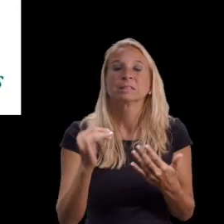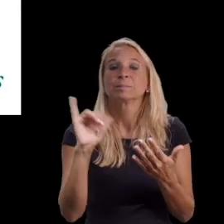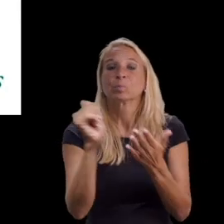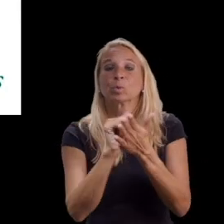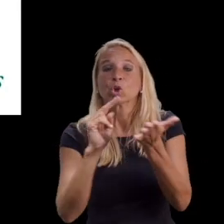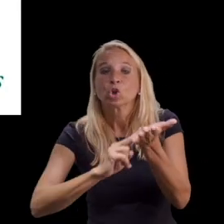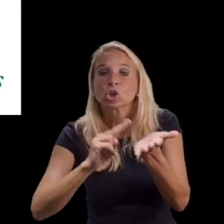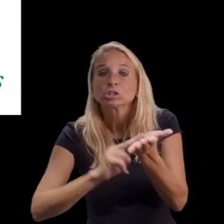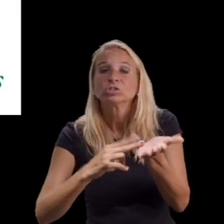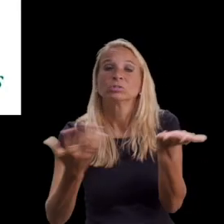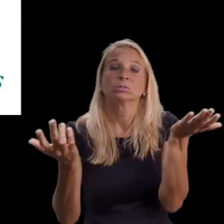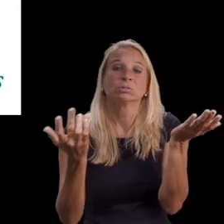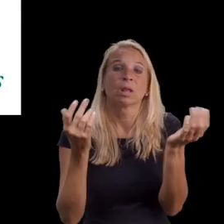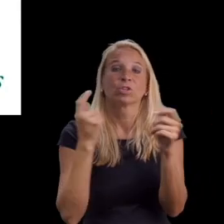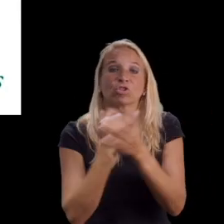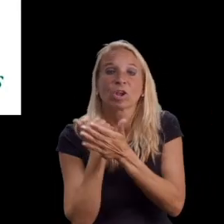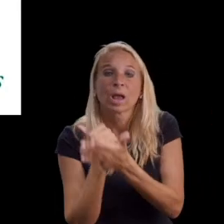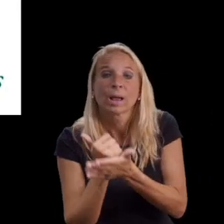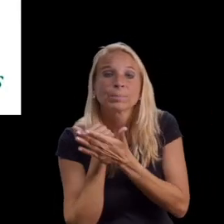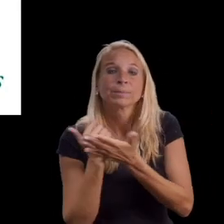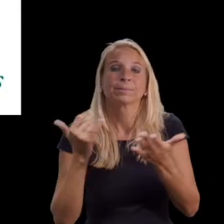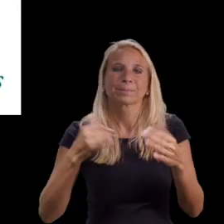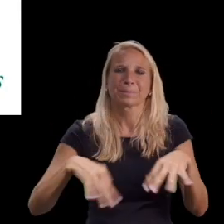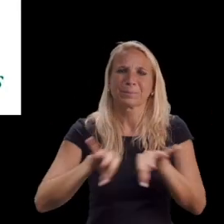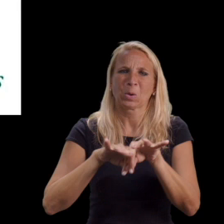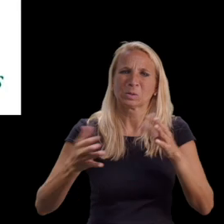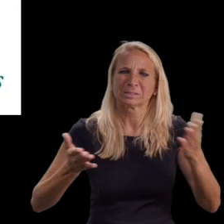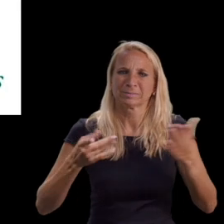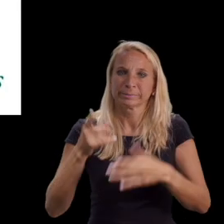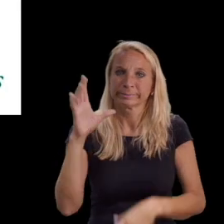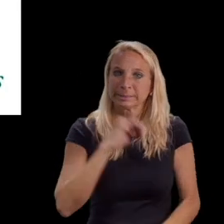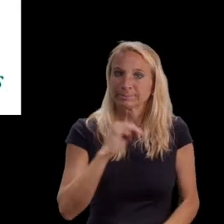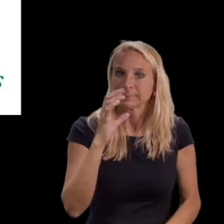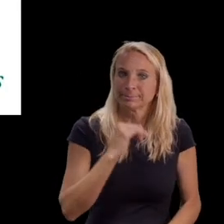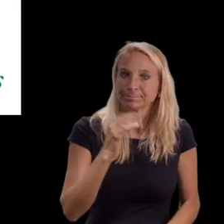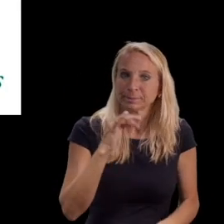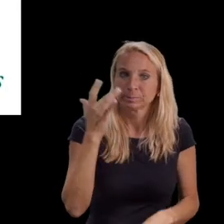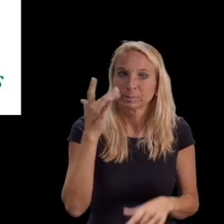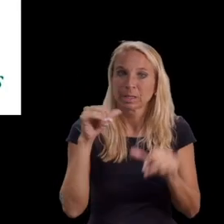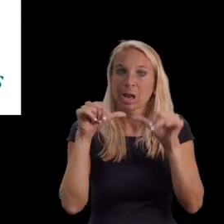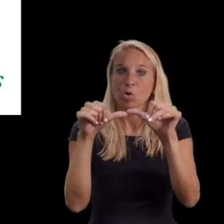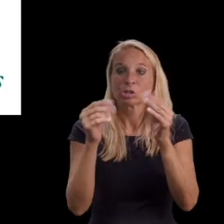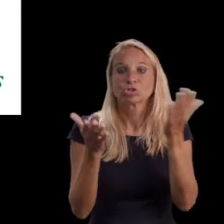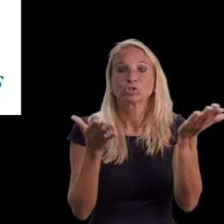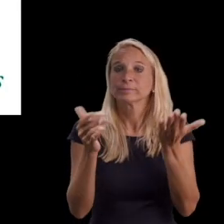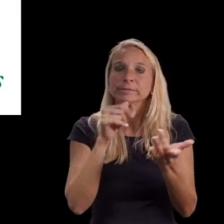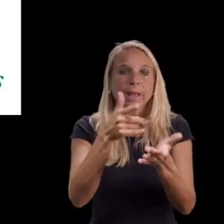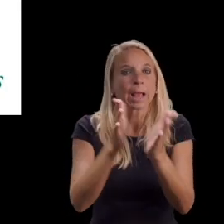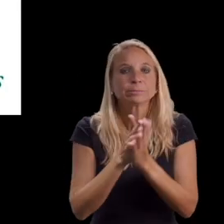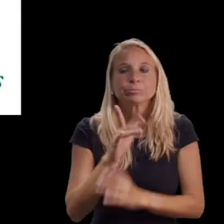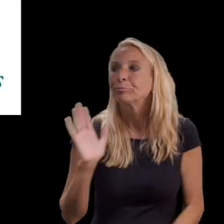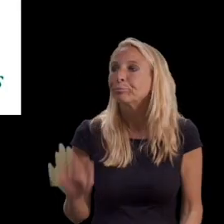those are very important services and benefits that you're missing out on because continuation of services was not requested.